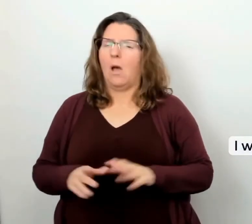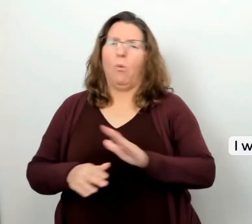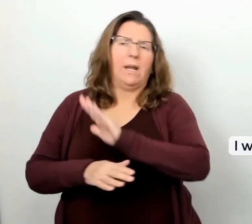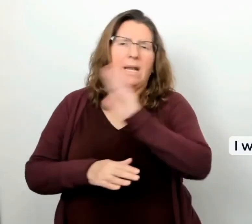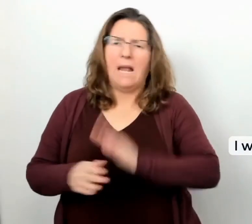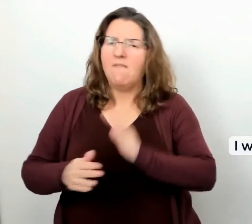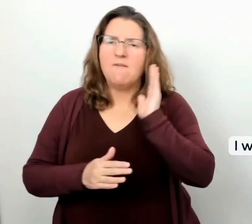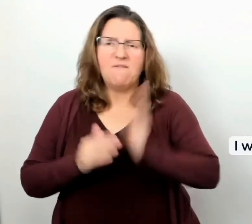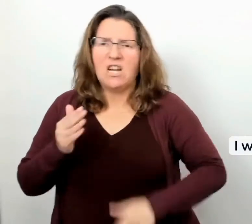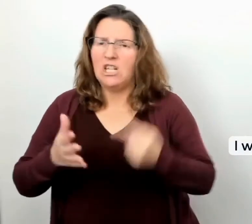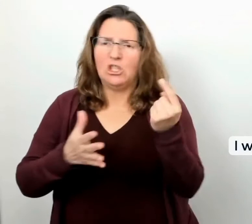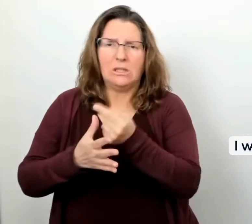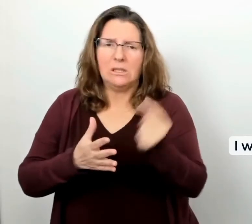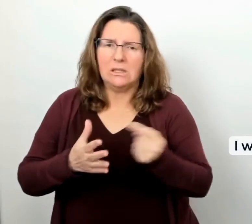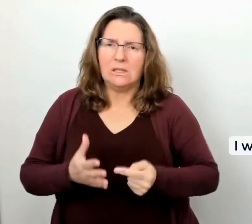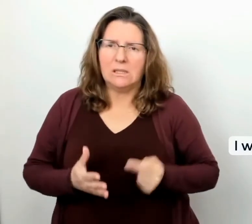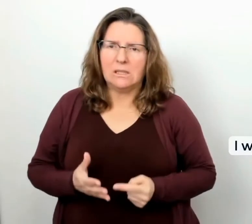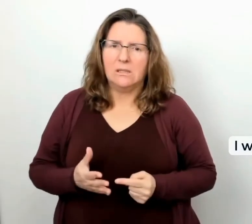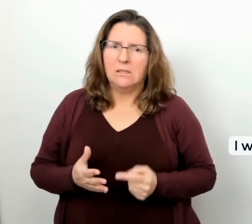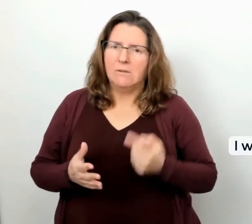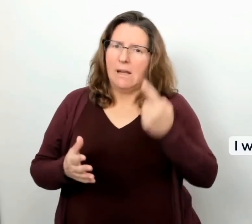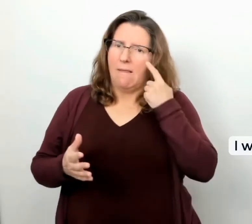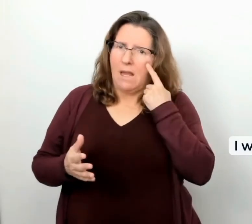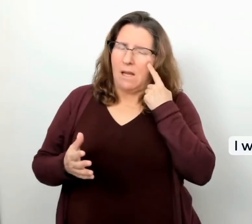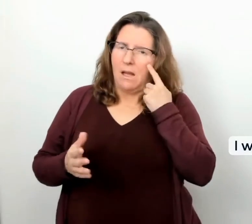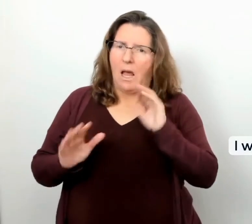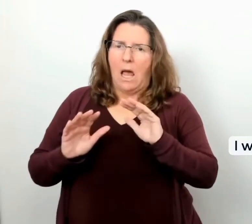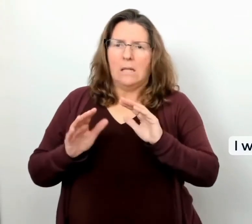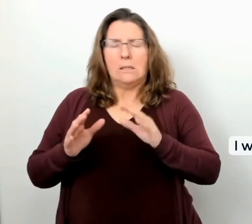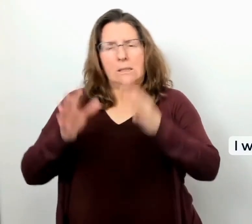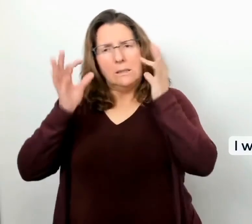Instead of getting overwhelmed thinking, 'I will never get this done!"